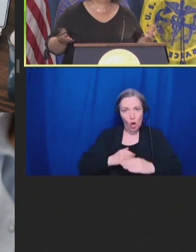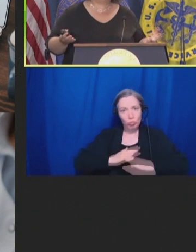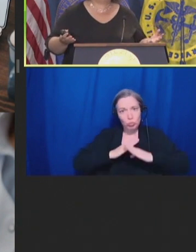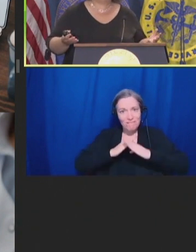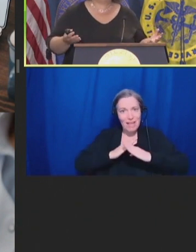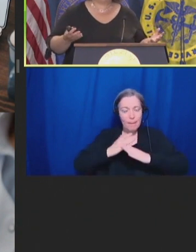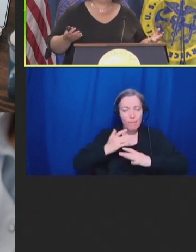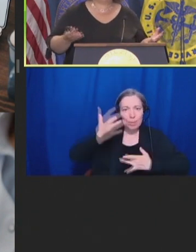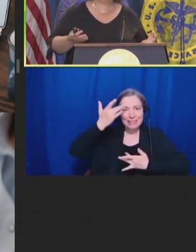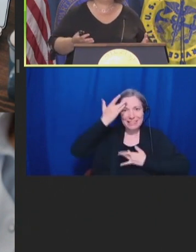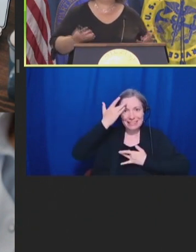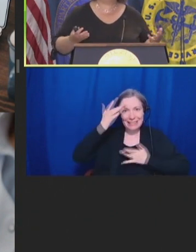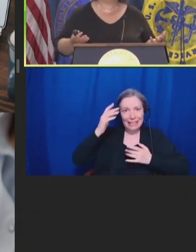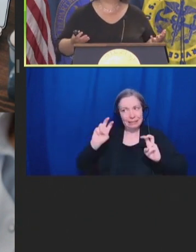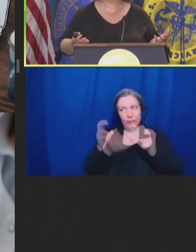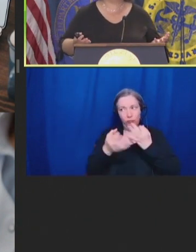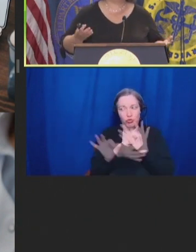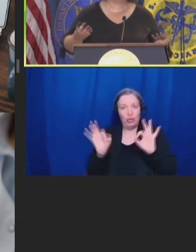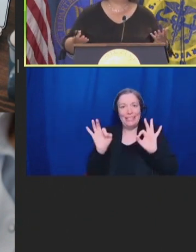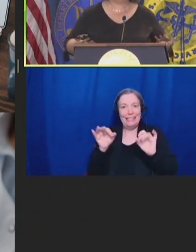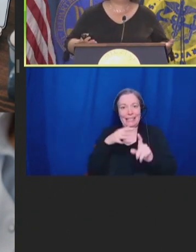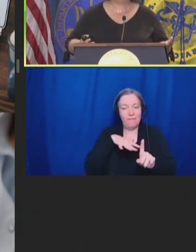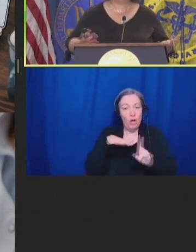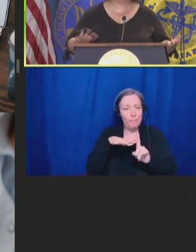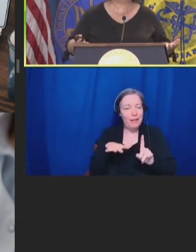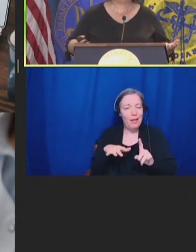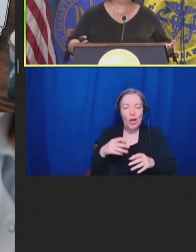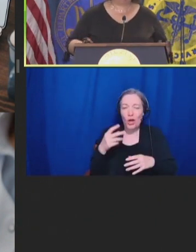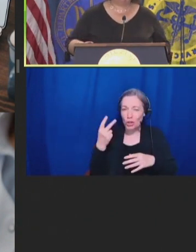two sides to that conversation around parental rights, and we are seeing both sides occur.